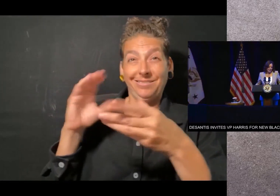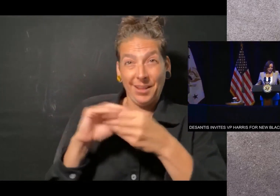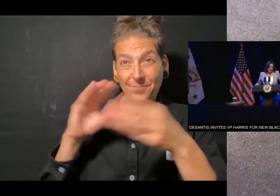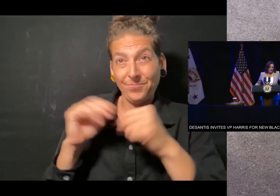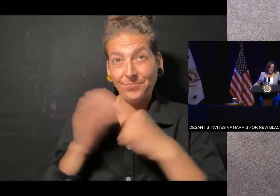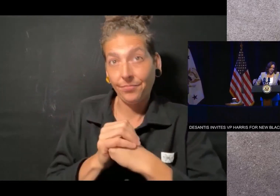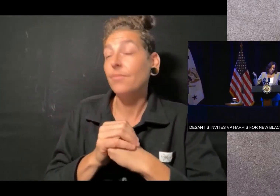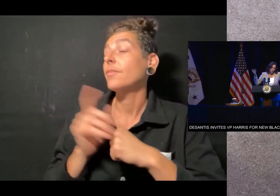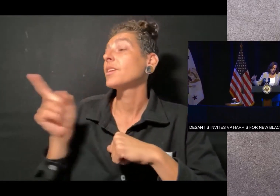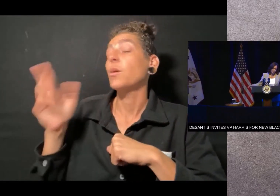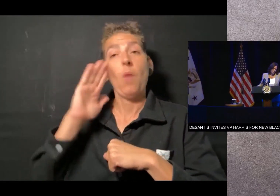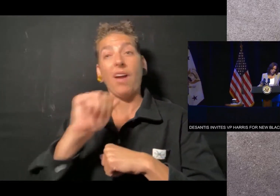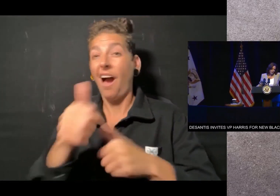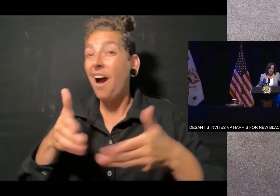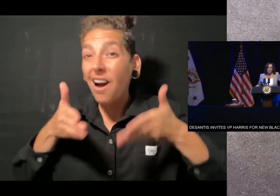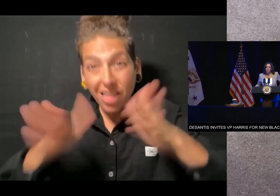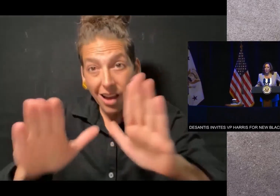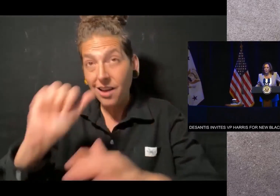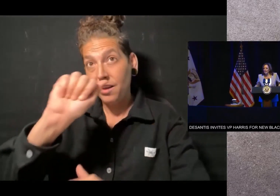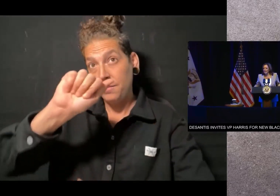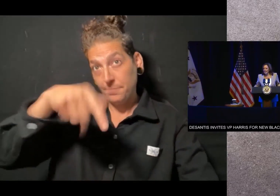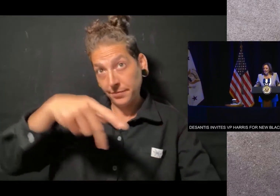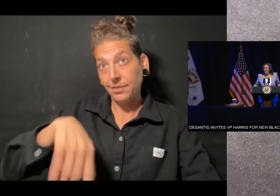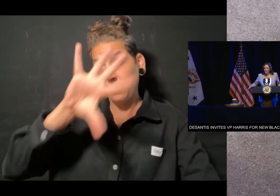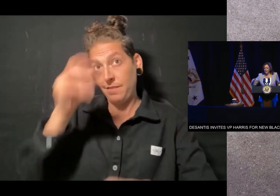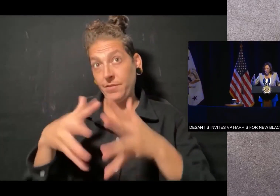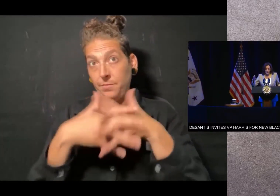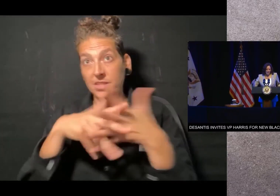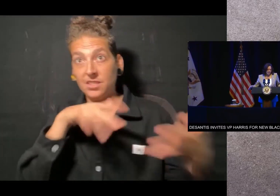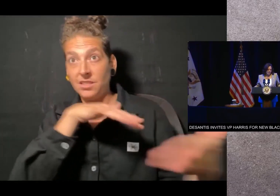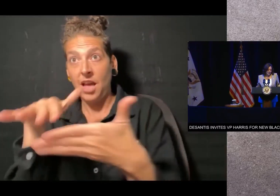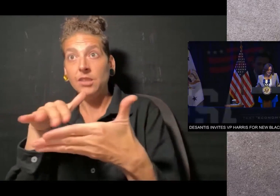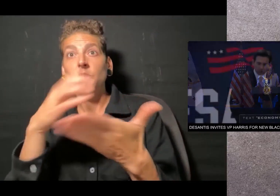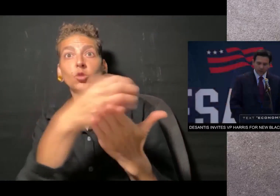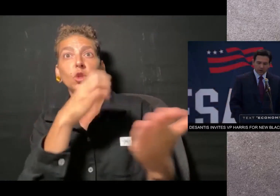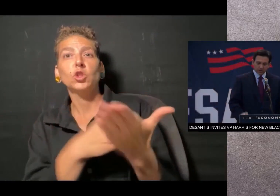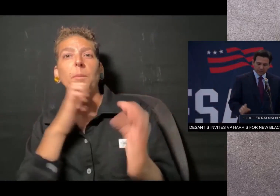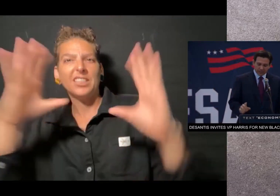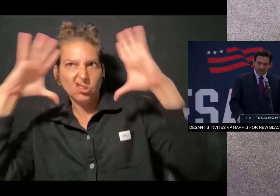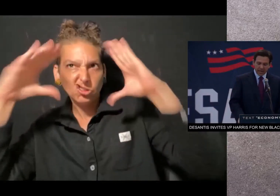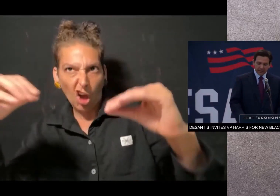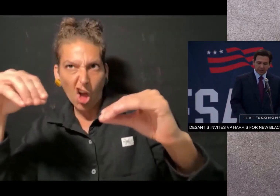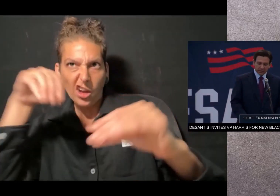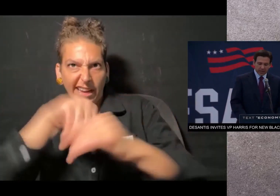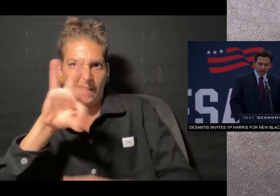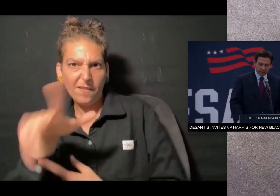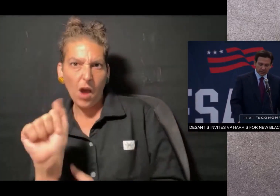that DeSantis said he would not allow the AP African-American studies course to be taught